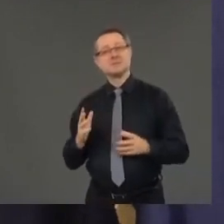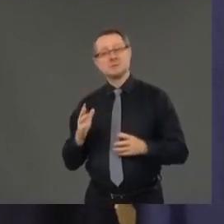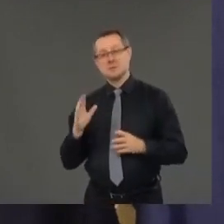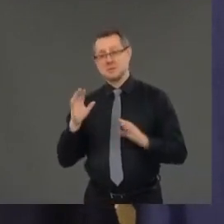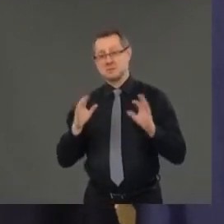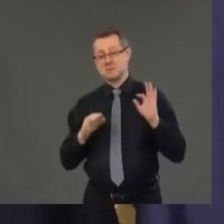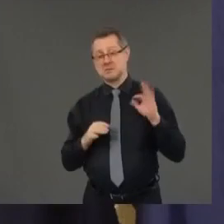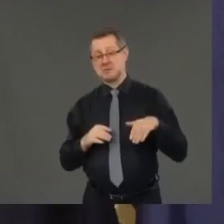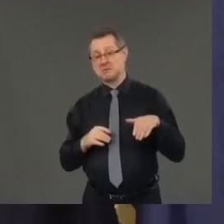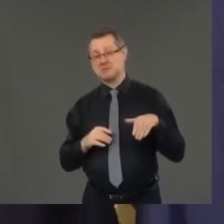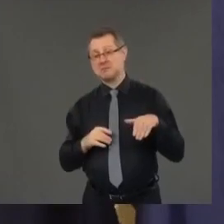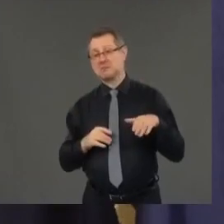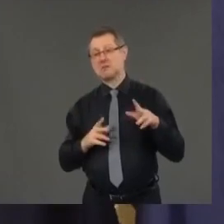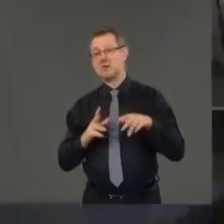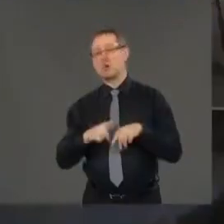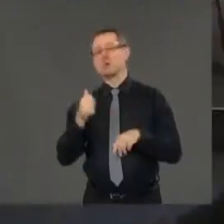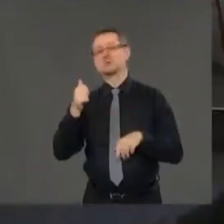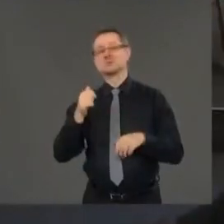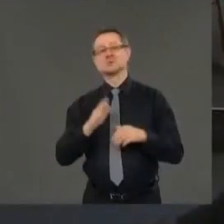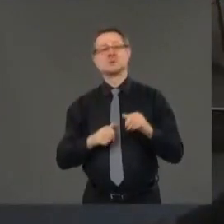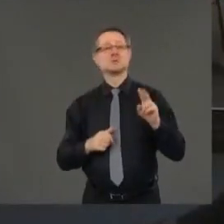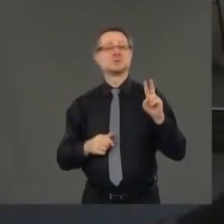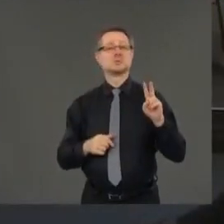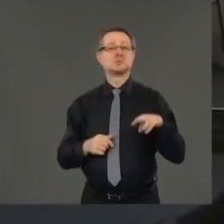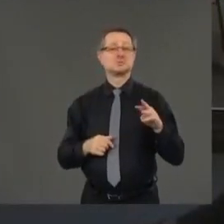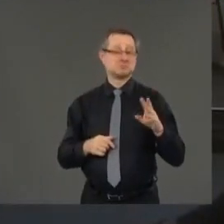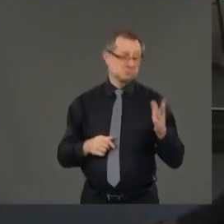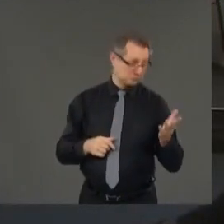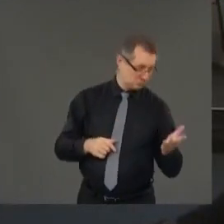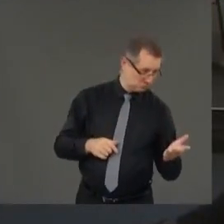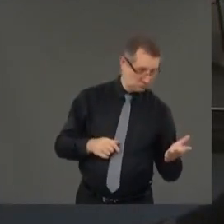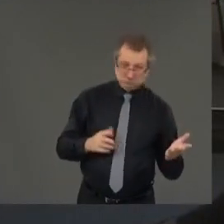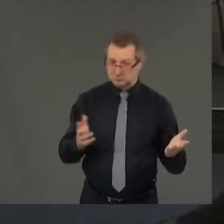TURNAROUND. 9,000 WERE LONGER -- WHATEVER